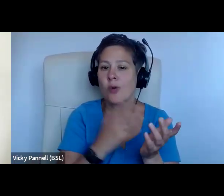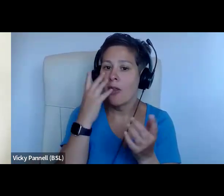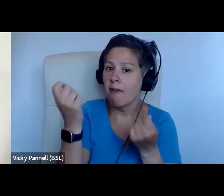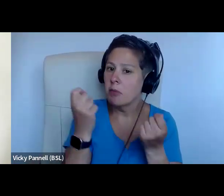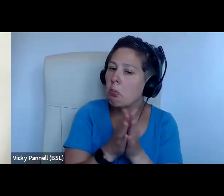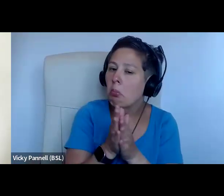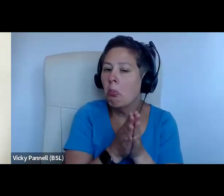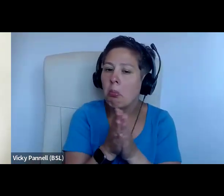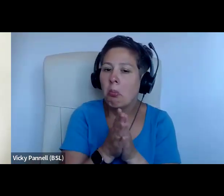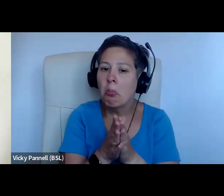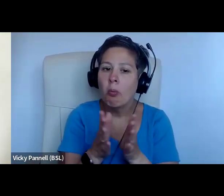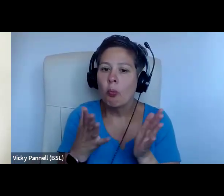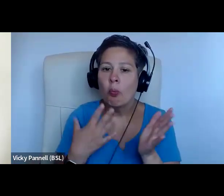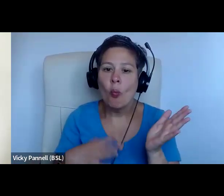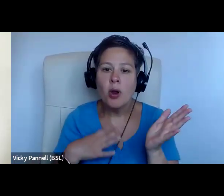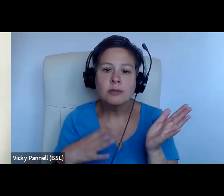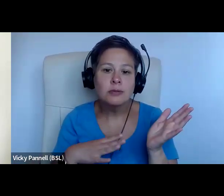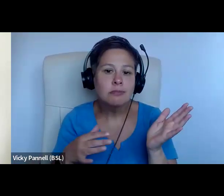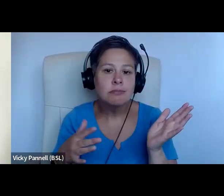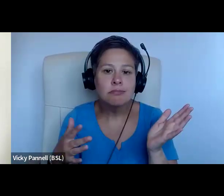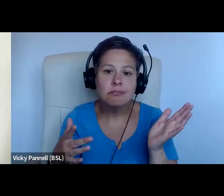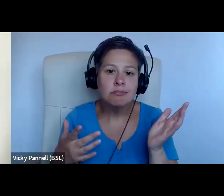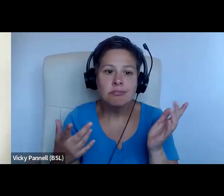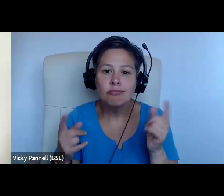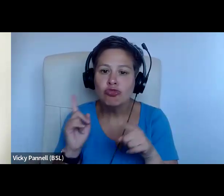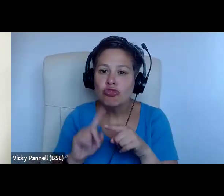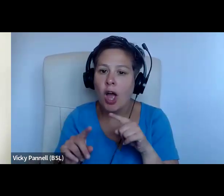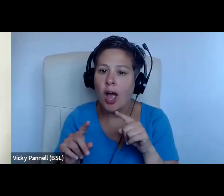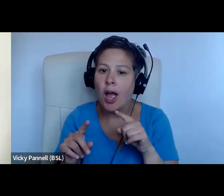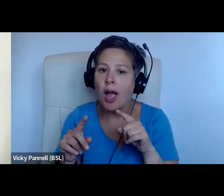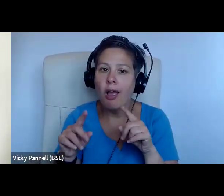Another bit of context that I thought was interesting from the text of the consultation is that